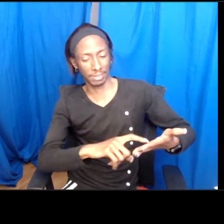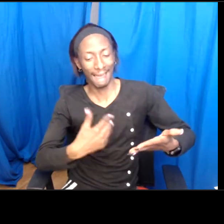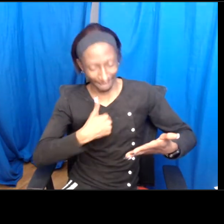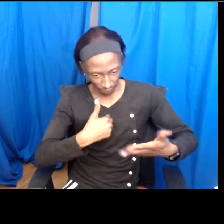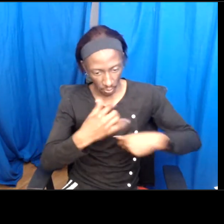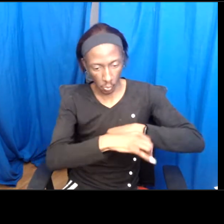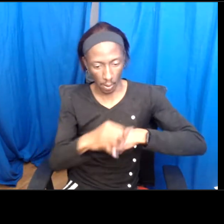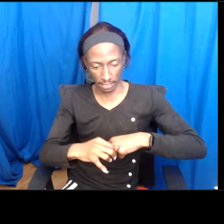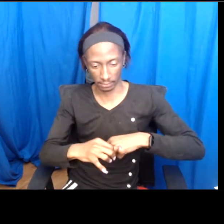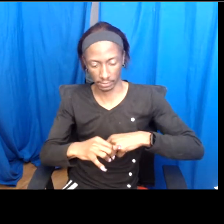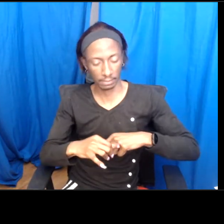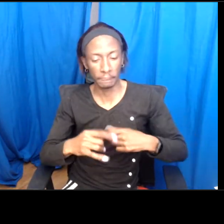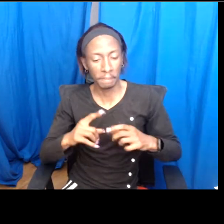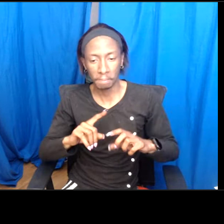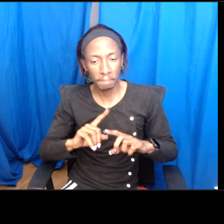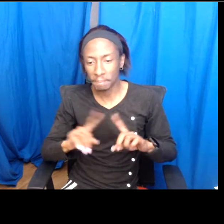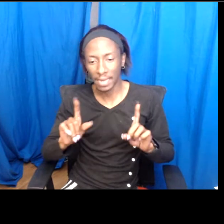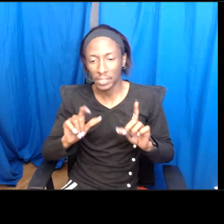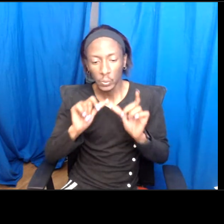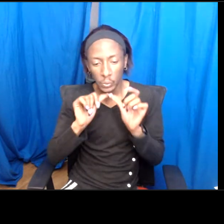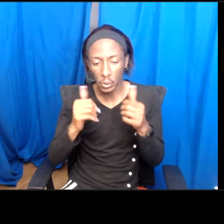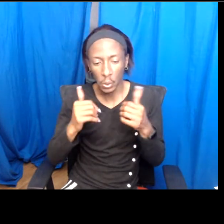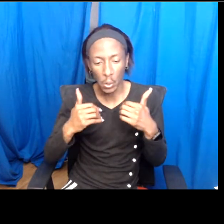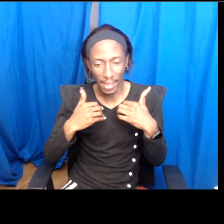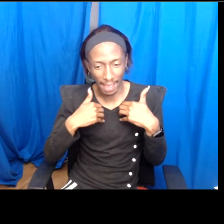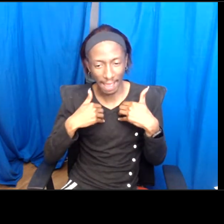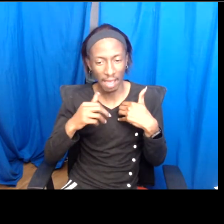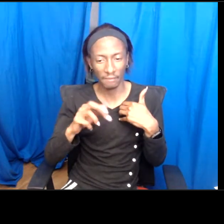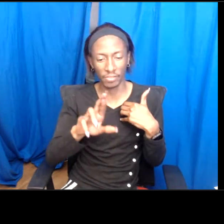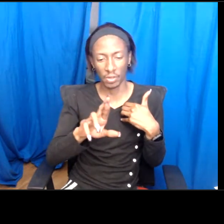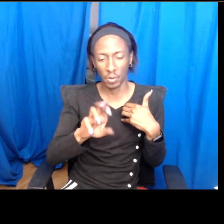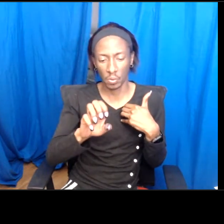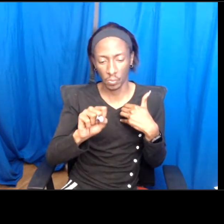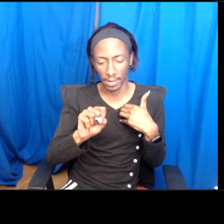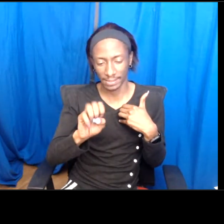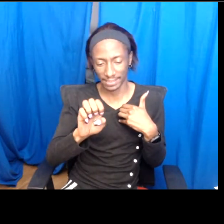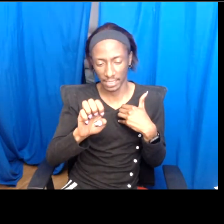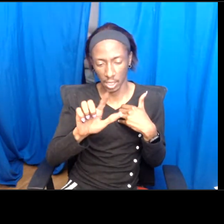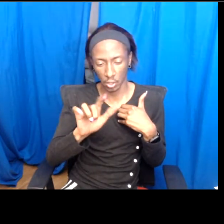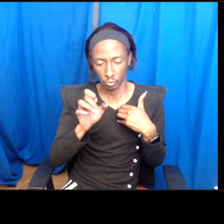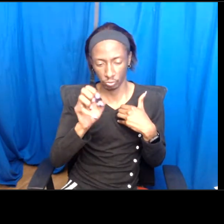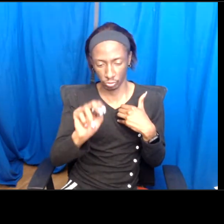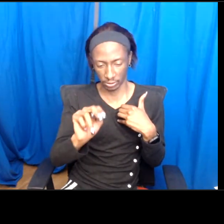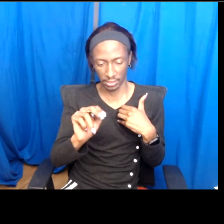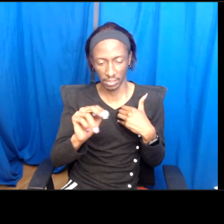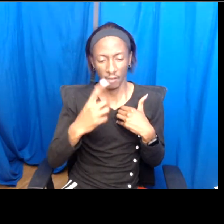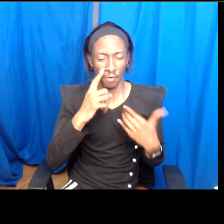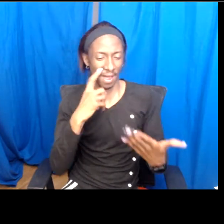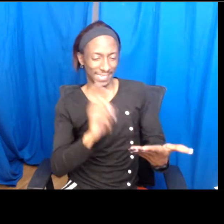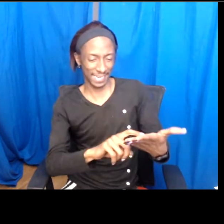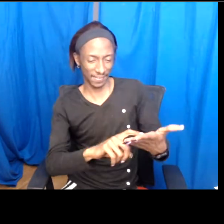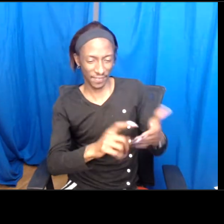But we don't have the resolution to be able to identify the individual whales at this point. Gotcha.